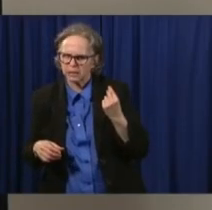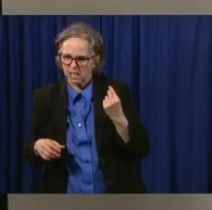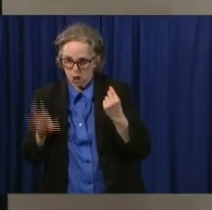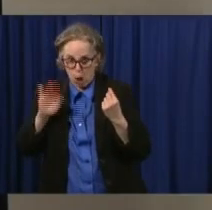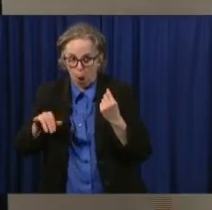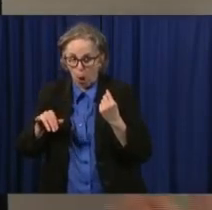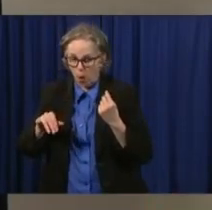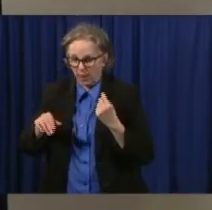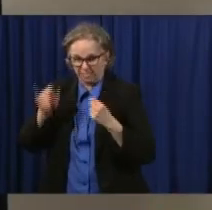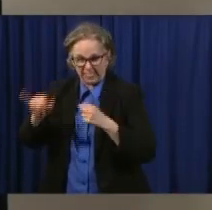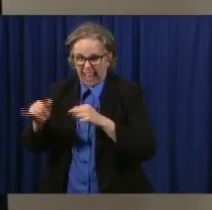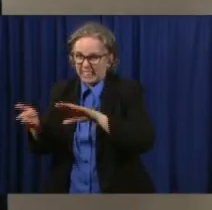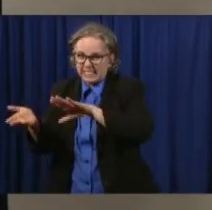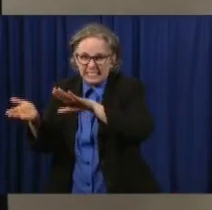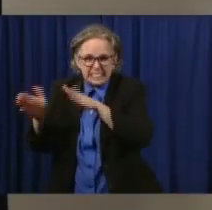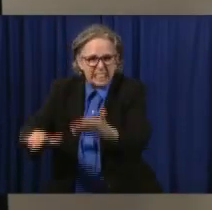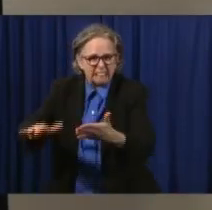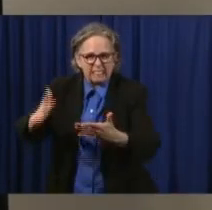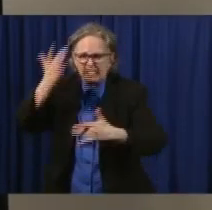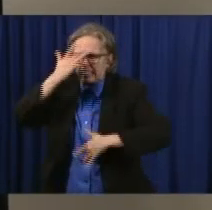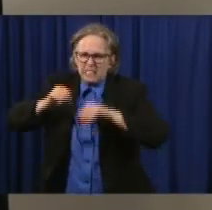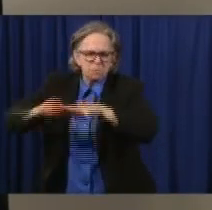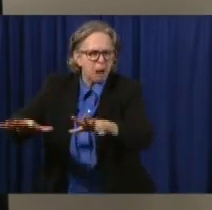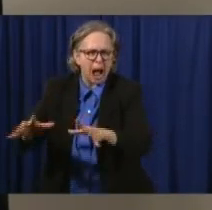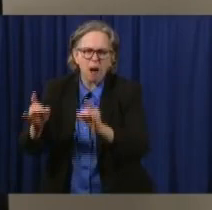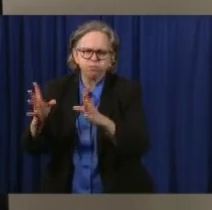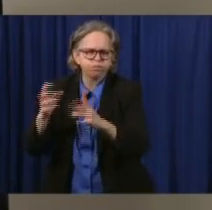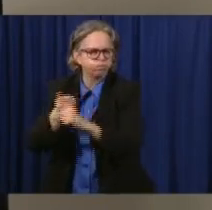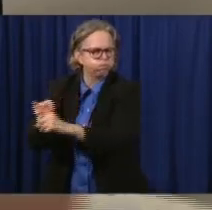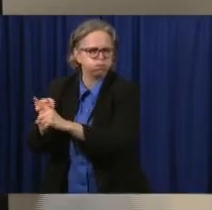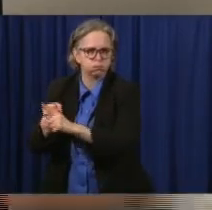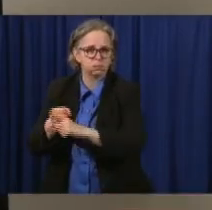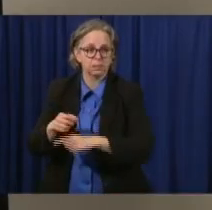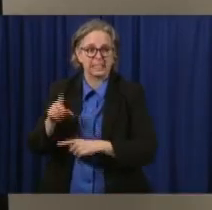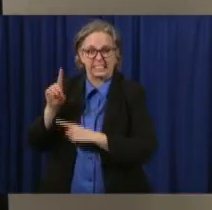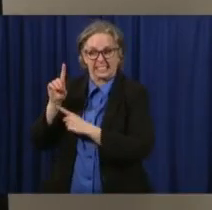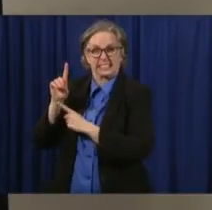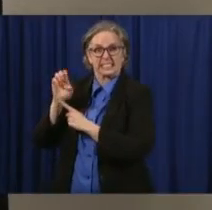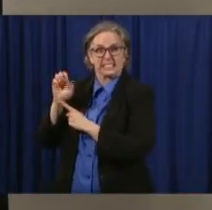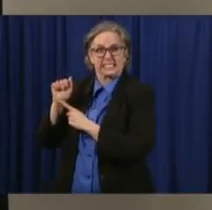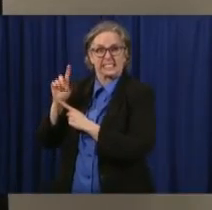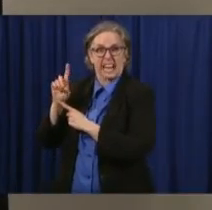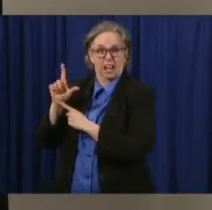THAT WE ARE TAKING VERY QUICKLY WITH THIS VERY DEADLY DISEASE